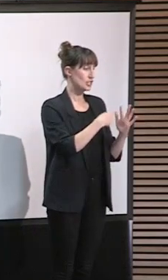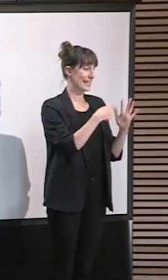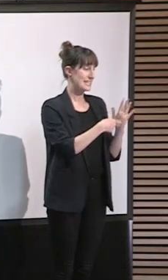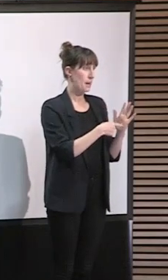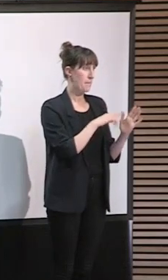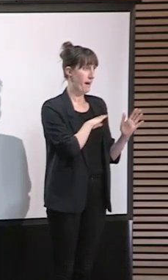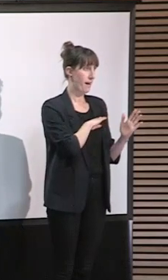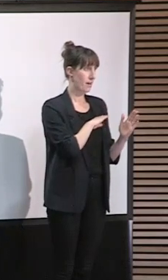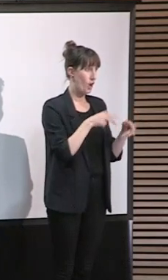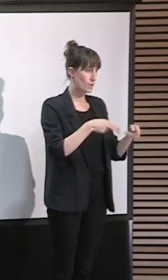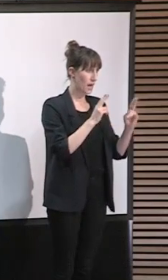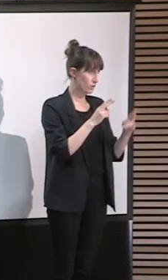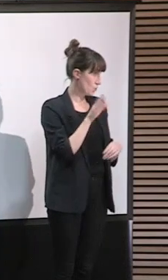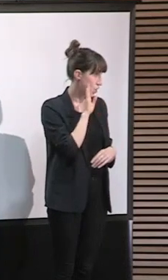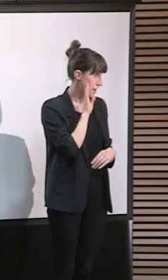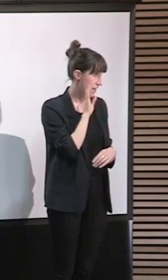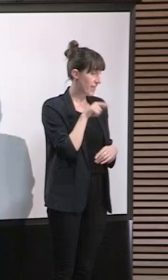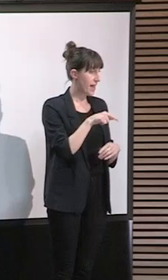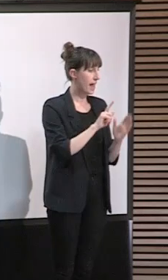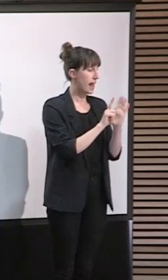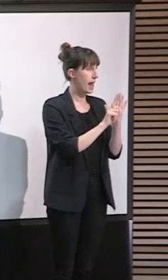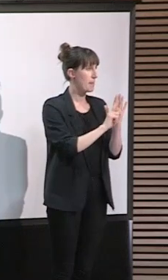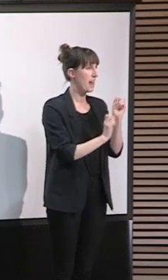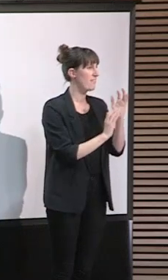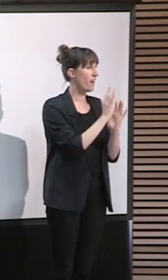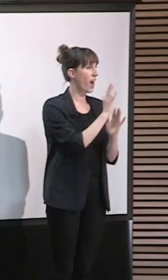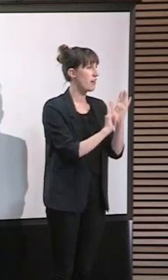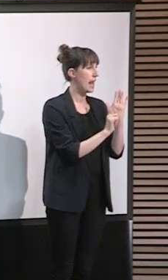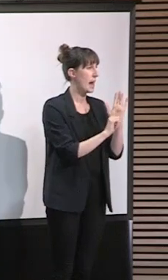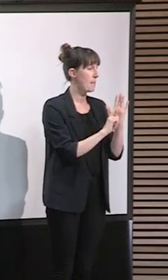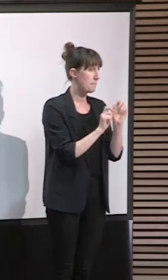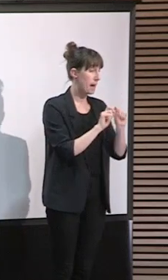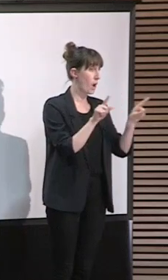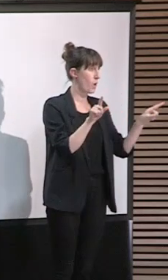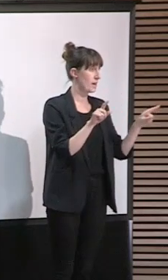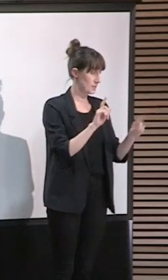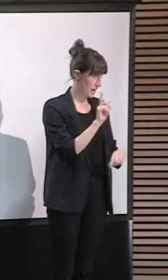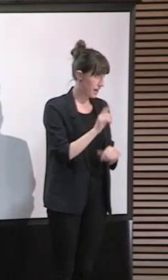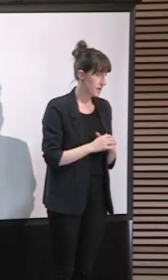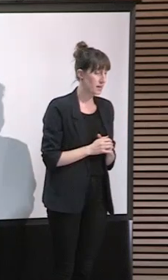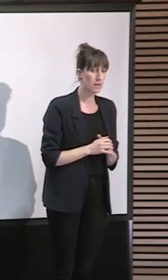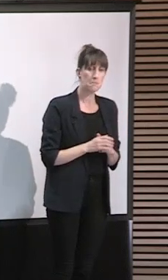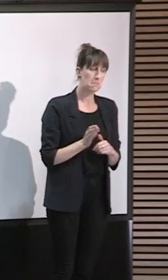On the Jet Park hotel are you aware of reports a fire alarm was pulled today?